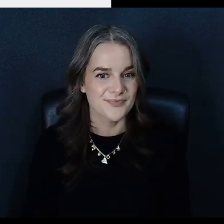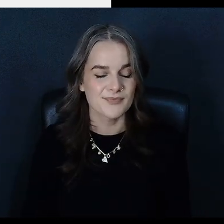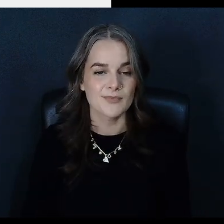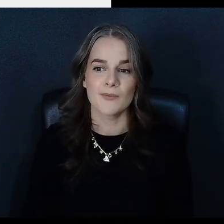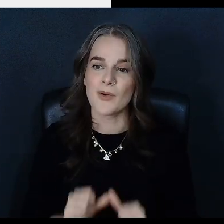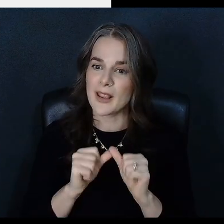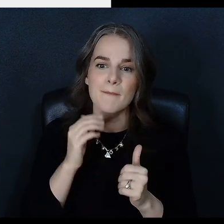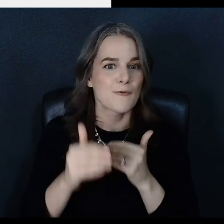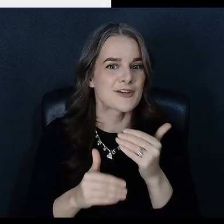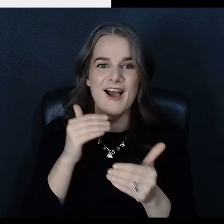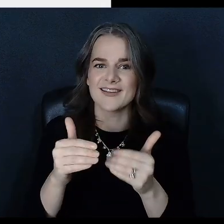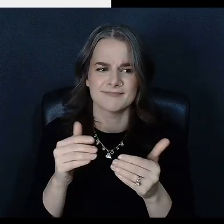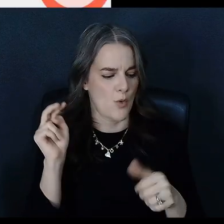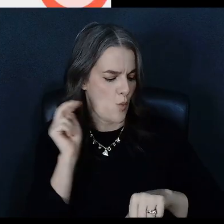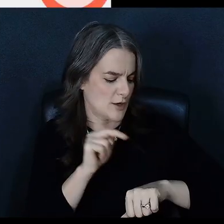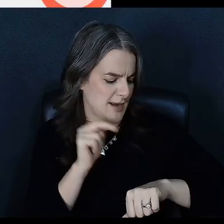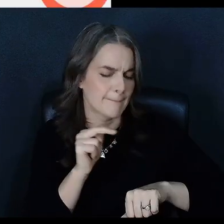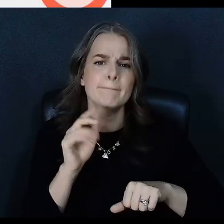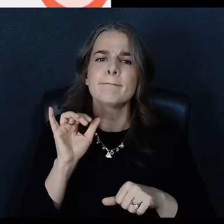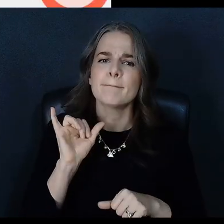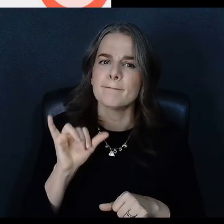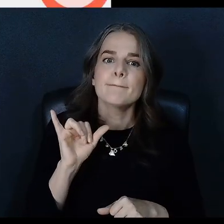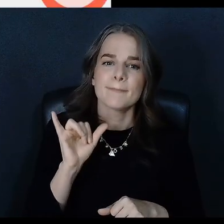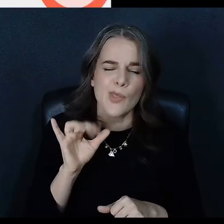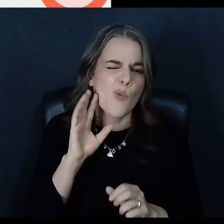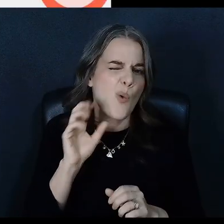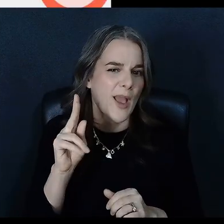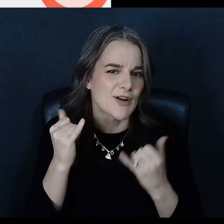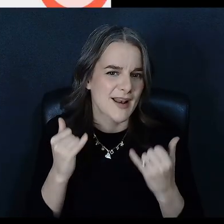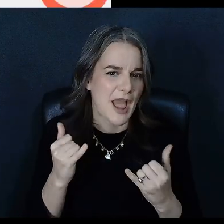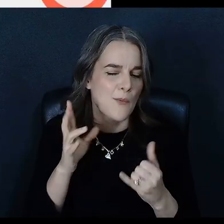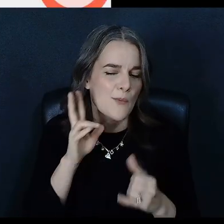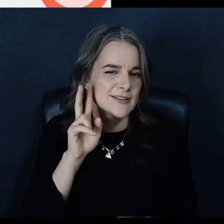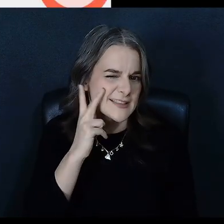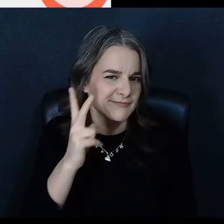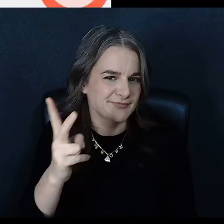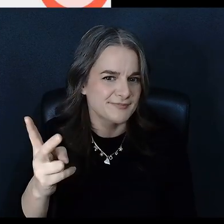We'll find out in a second. We have mouse control. So thinking about, is that person not